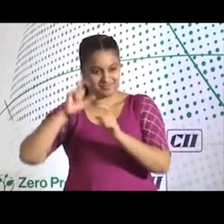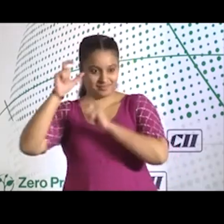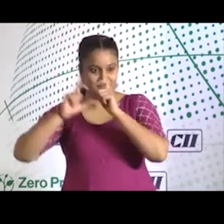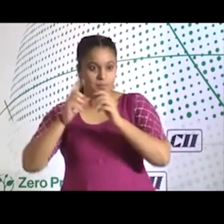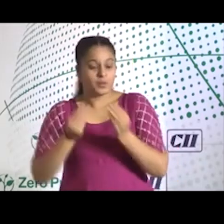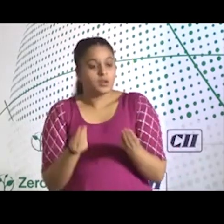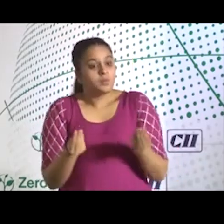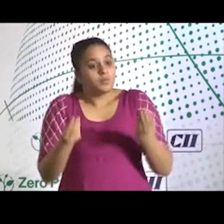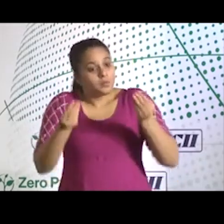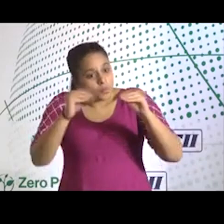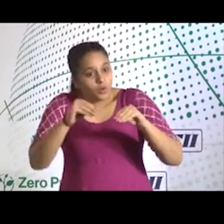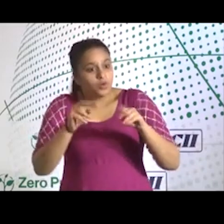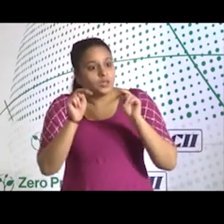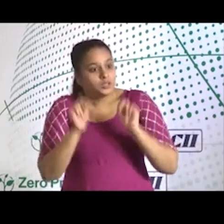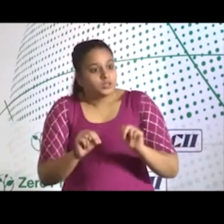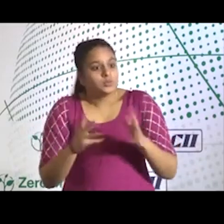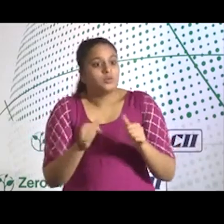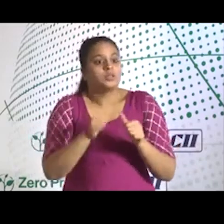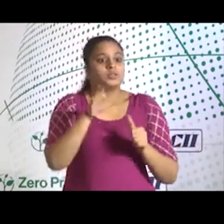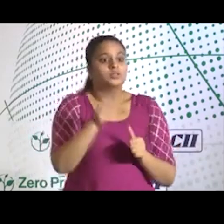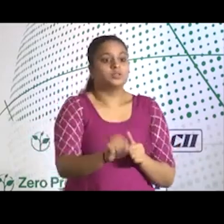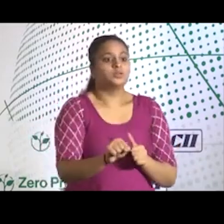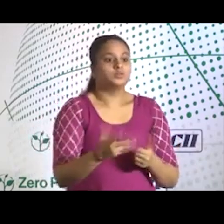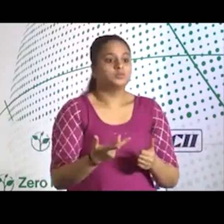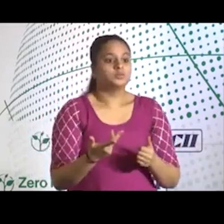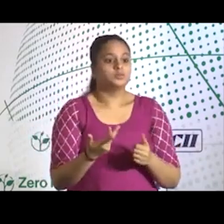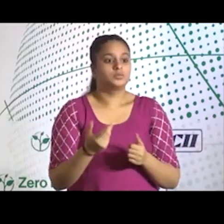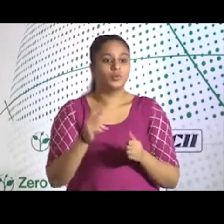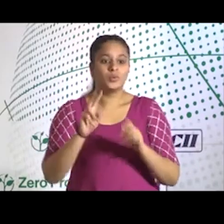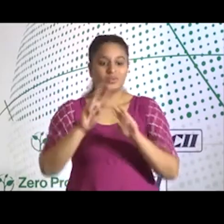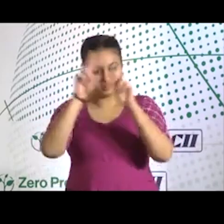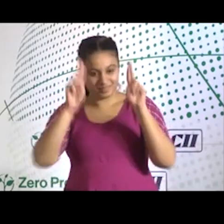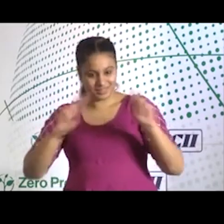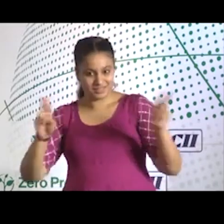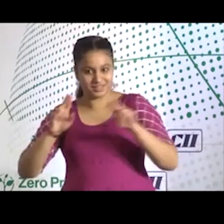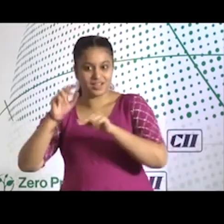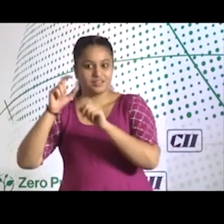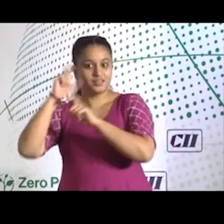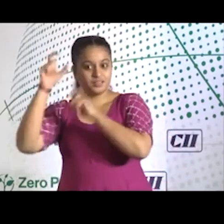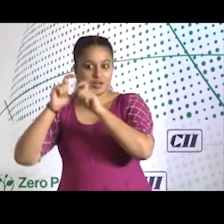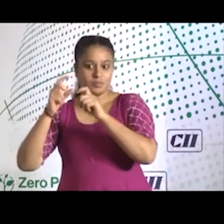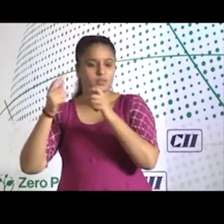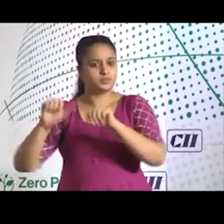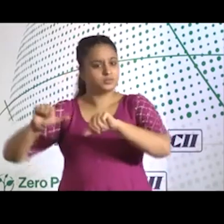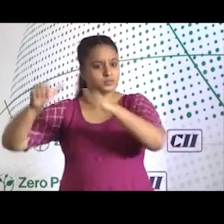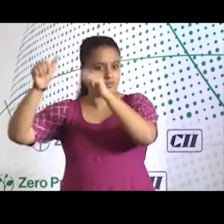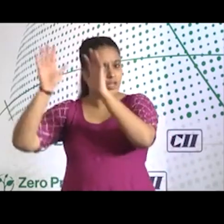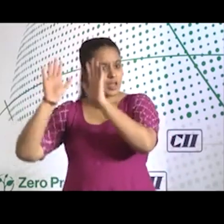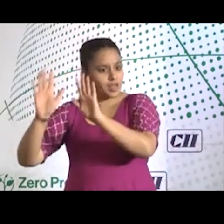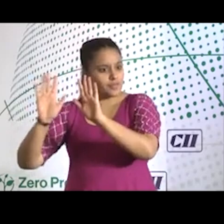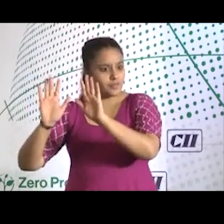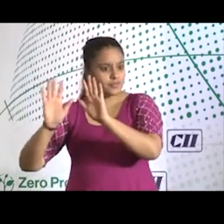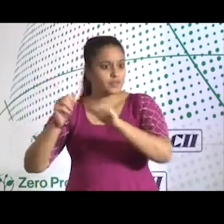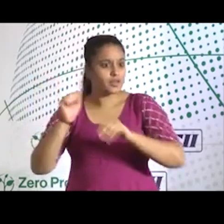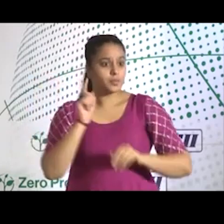to make their apps accessible than the international companies, even though they're all big companies with very successful businesses.